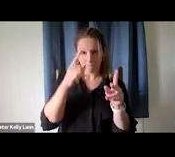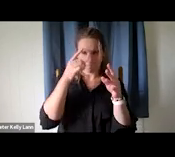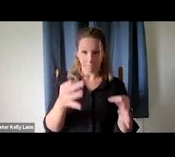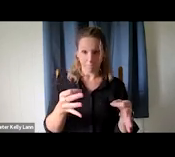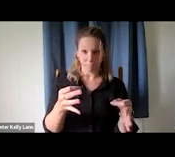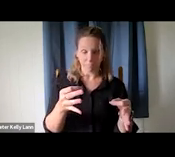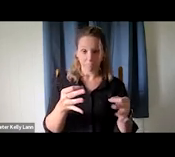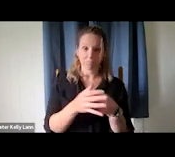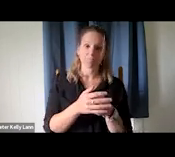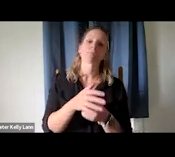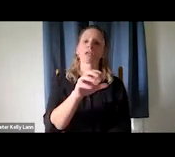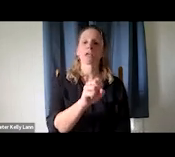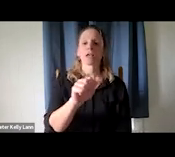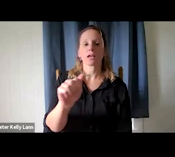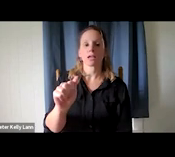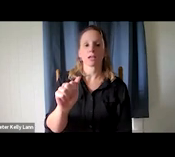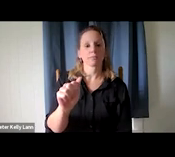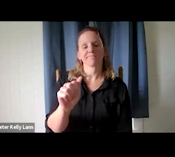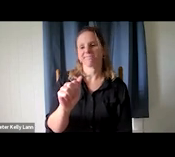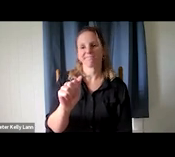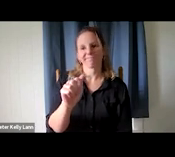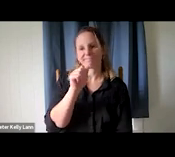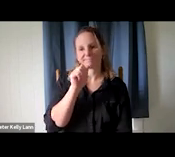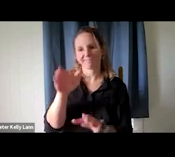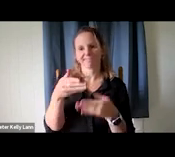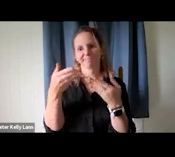is SSA does not really provide us guidance